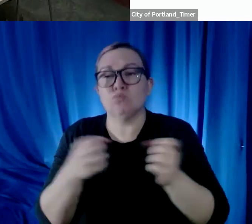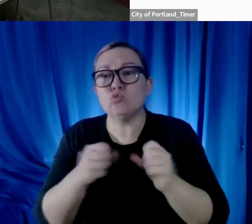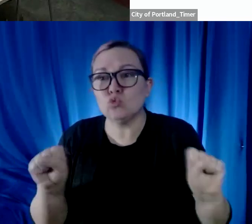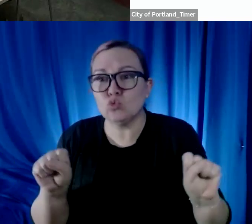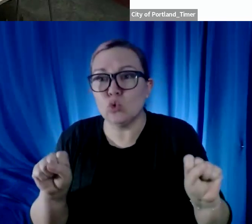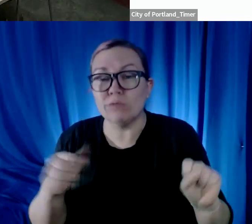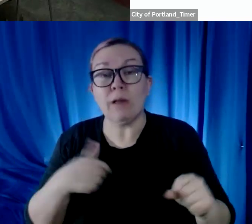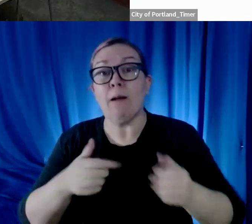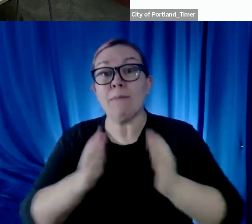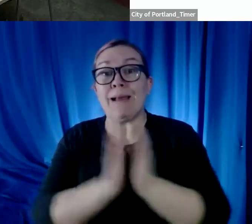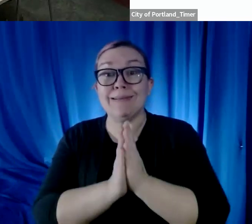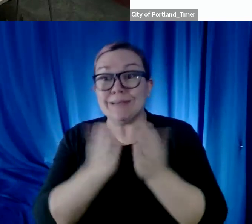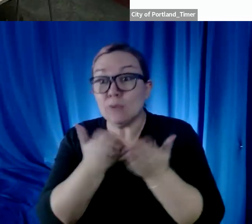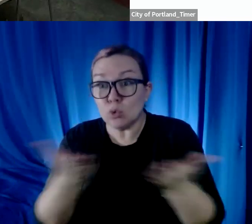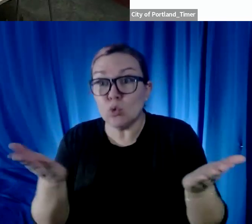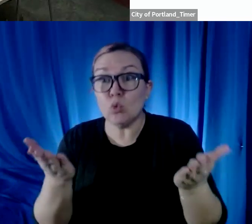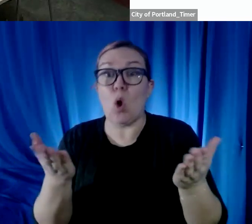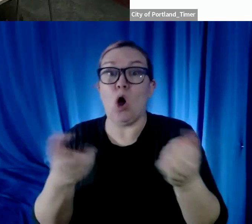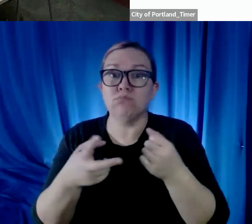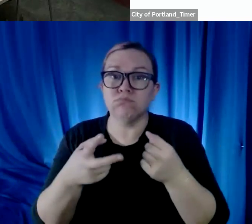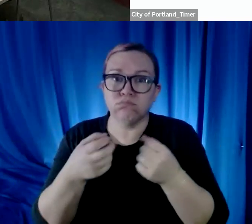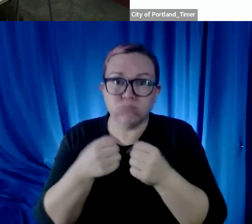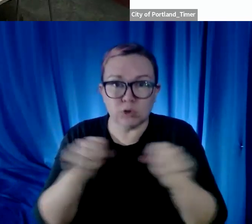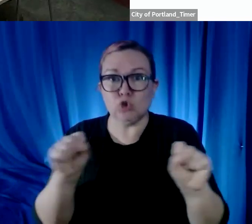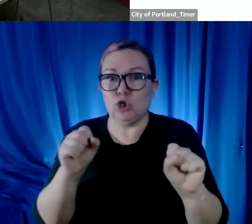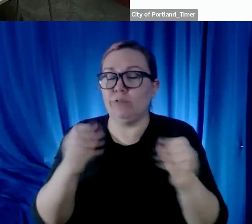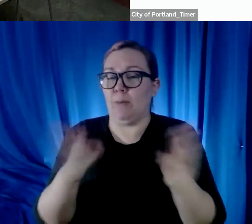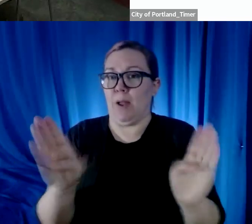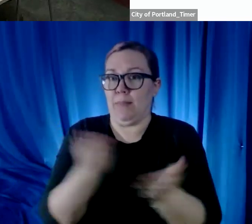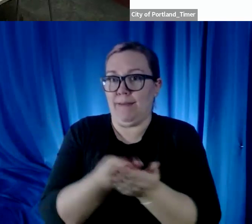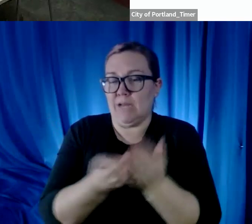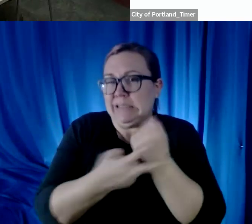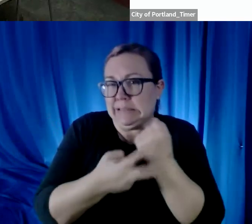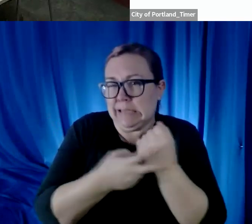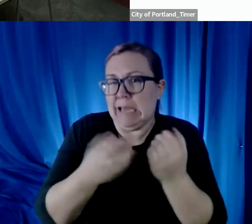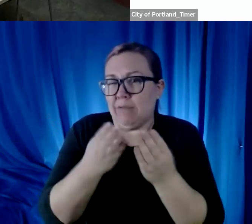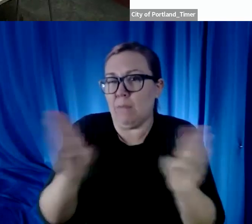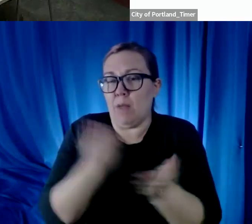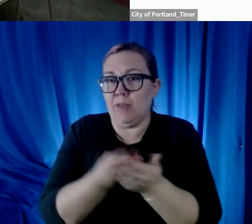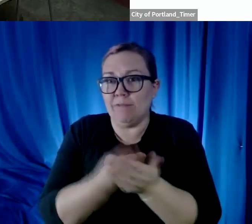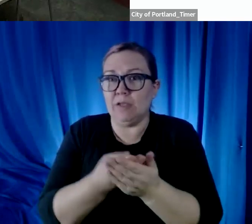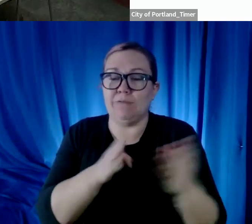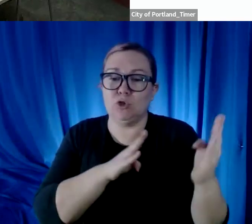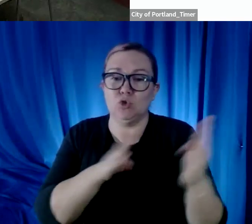I'm asking that you reserve public funding for programs in the parks, our street plazas.